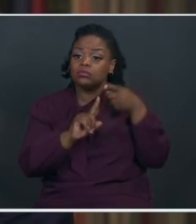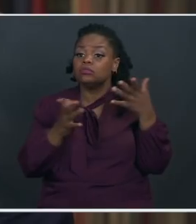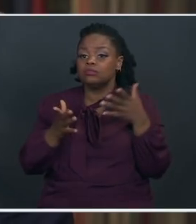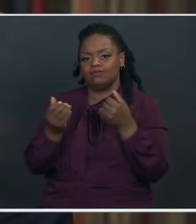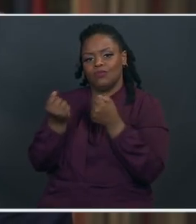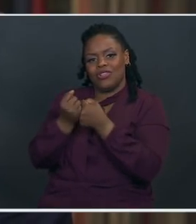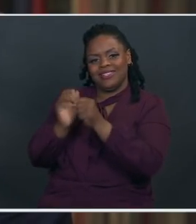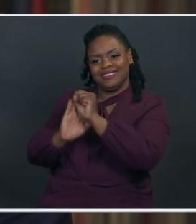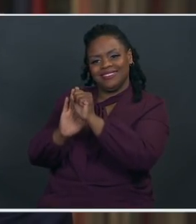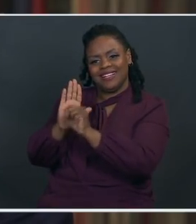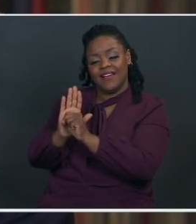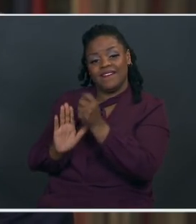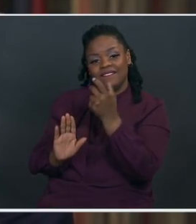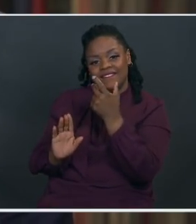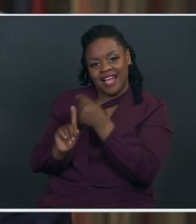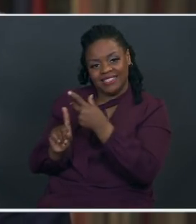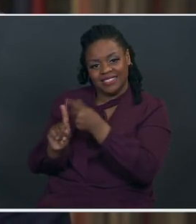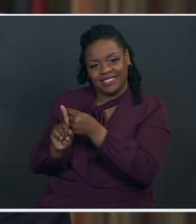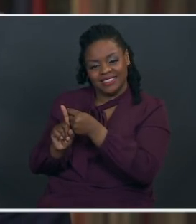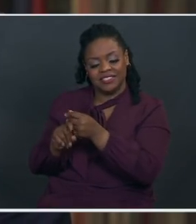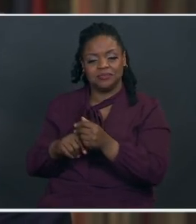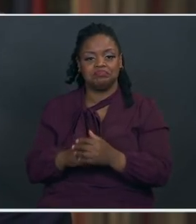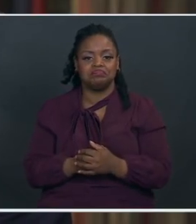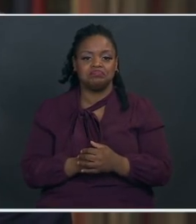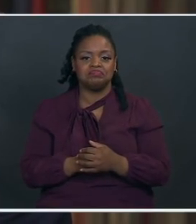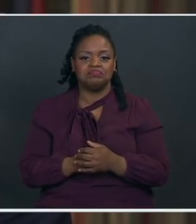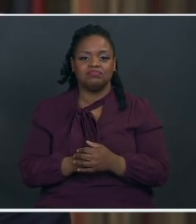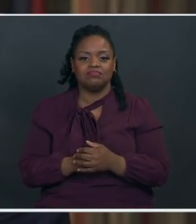Now, I want to step back for a moment and put our vaccination plan in some context.